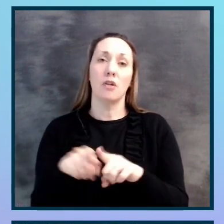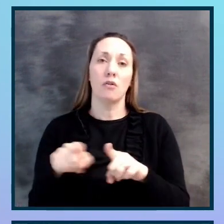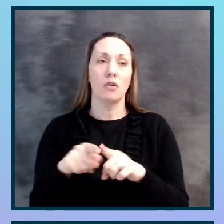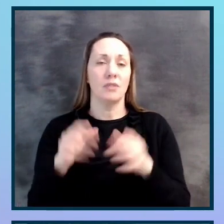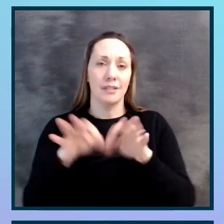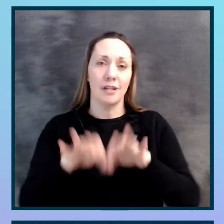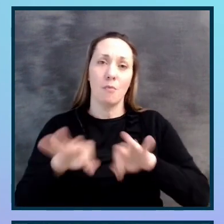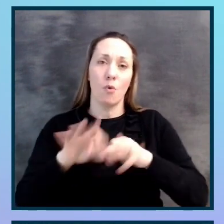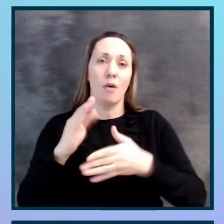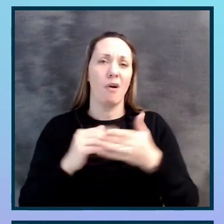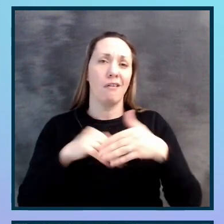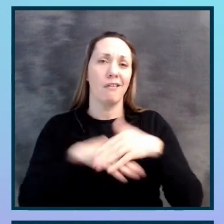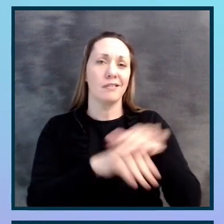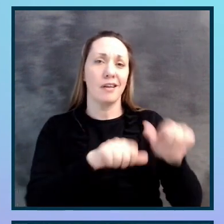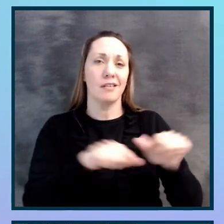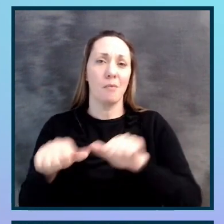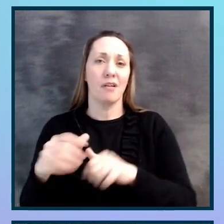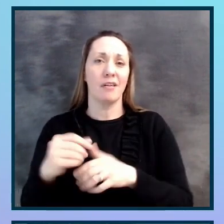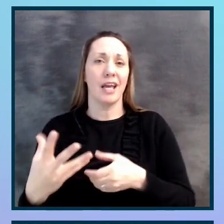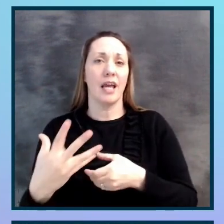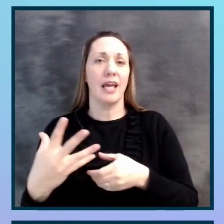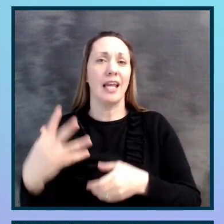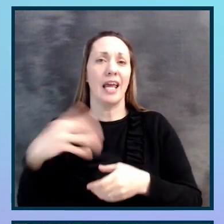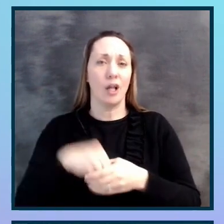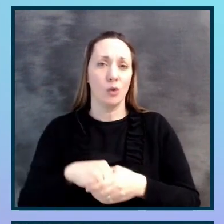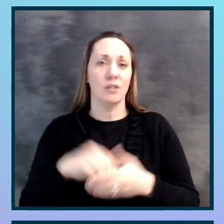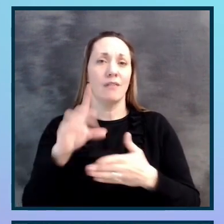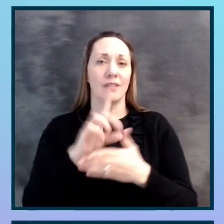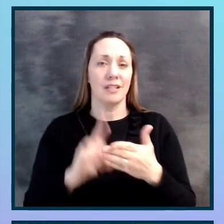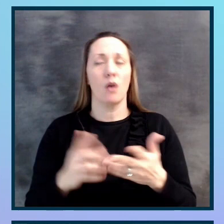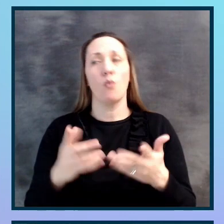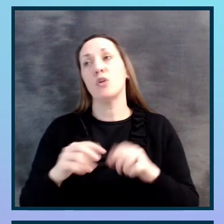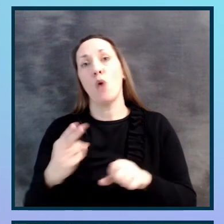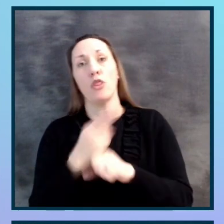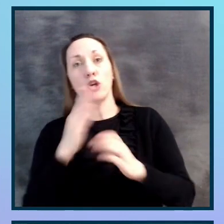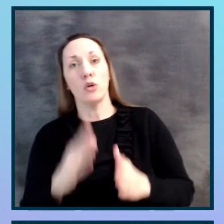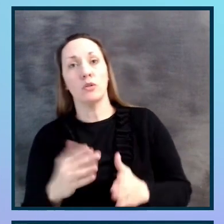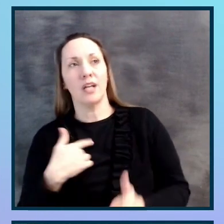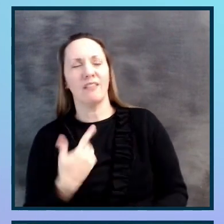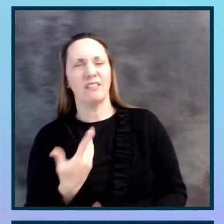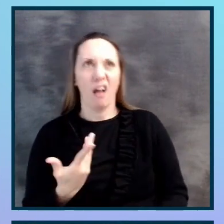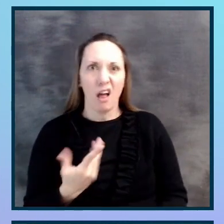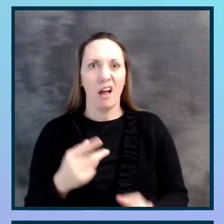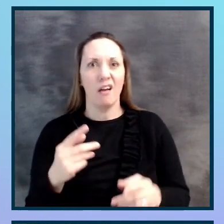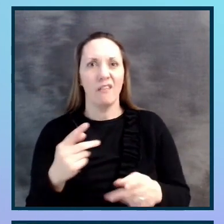and inclusive design. We don't want our users to have to context switch across different platforms,